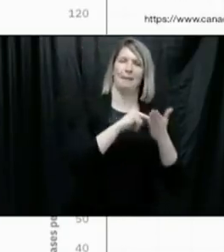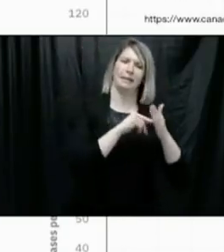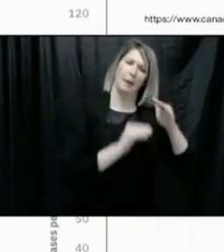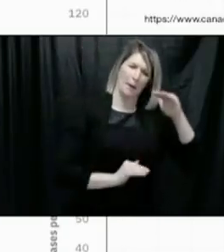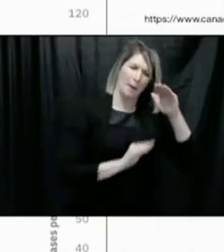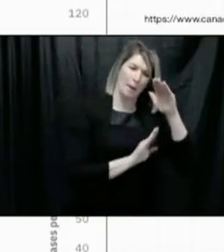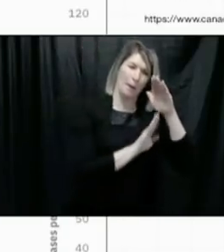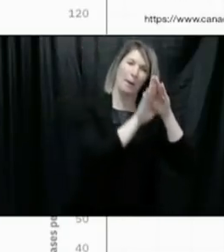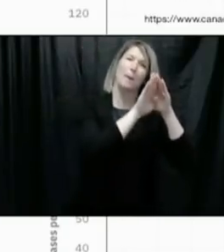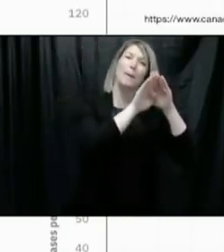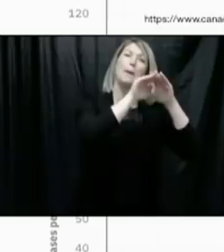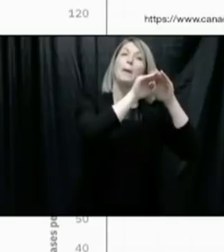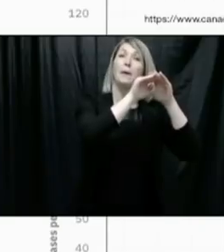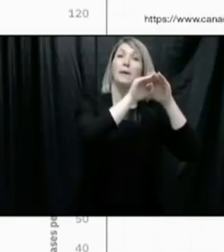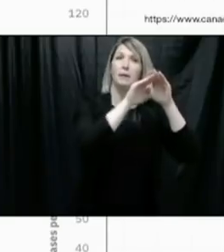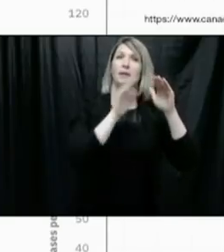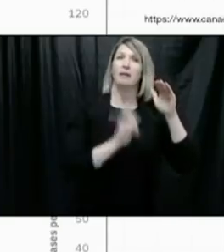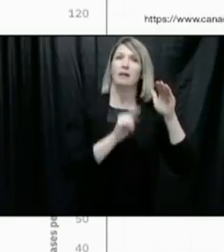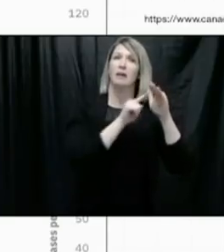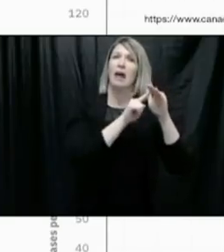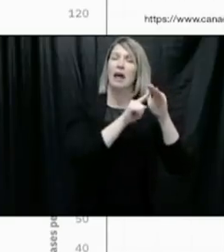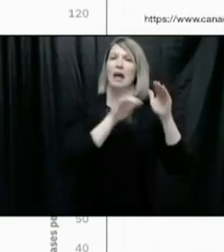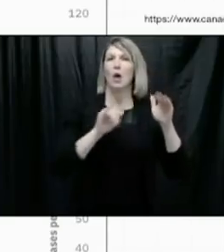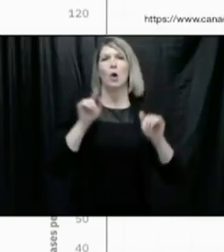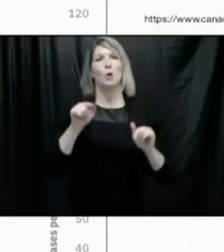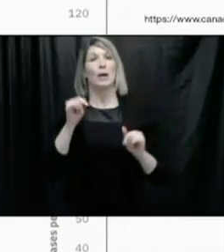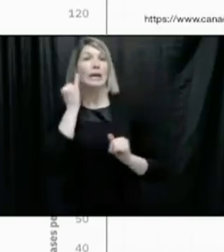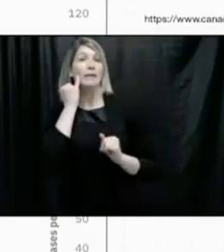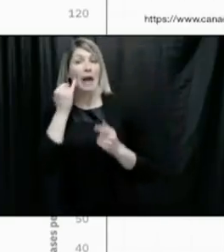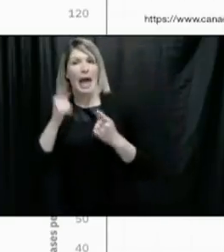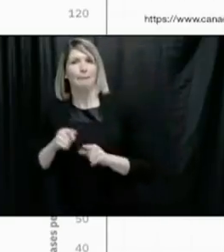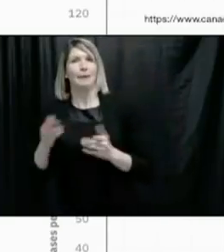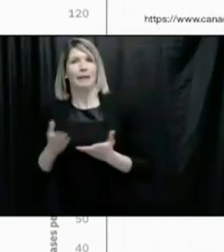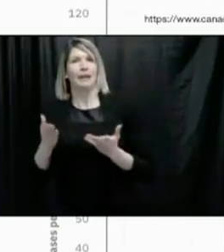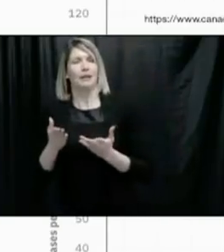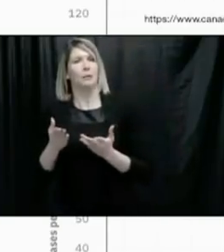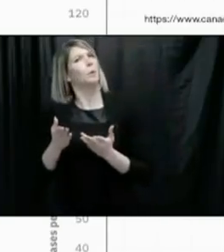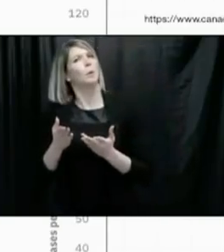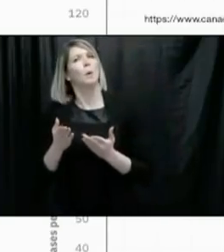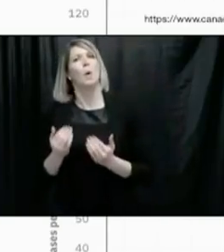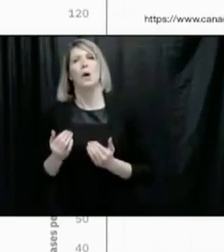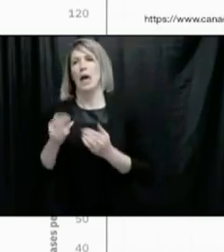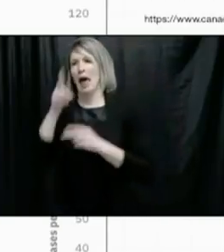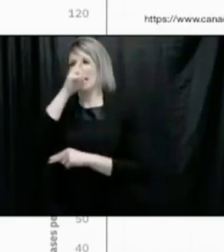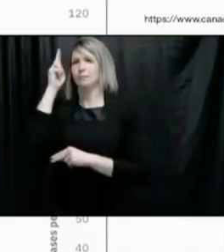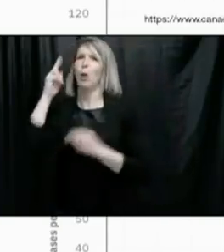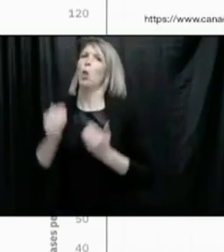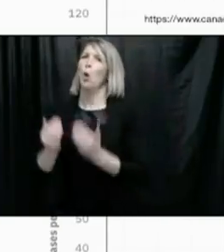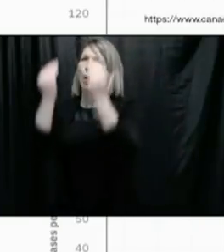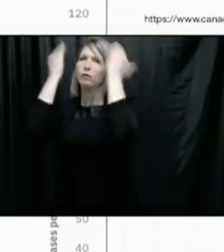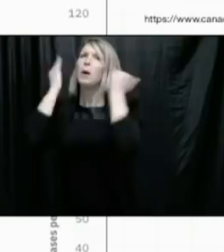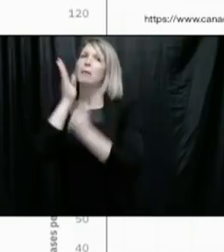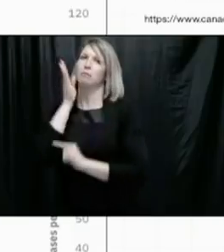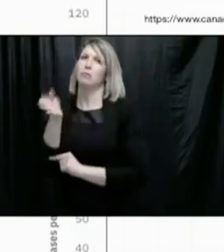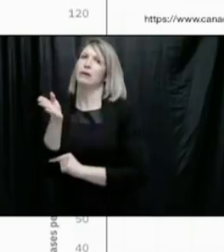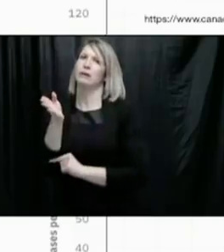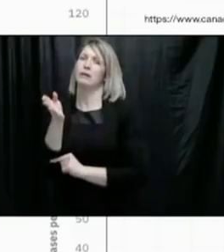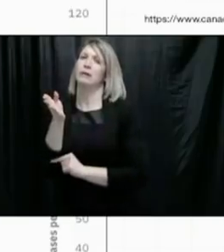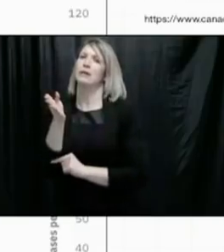QUEBEC IN WHAT HAPPENS WHEN YOU REACH THAT GROWTH.